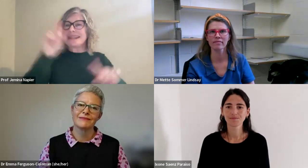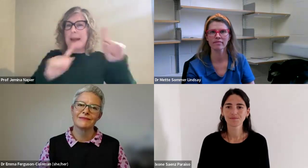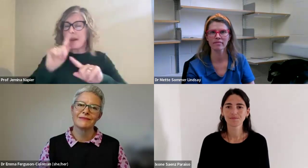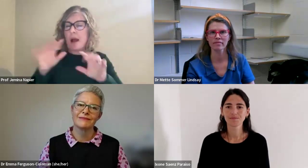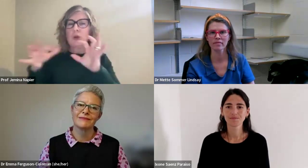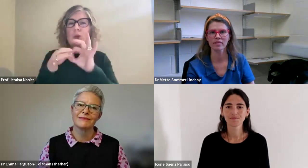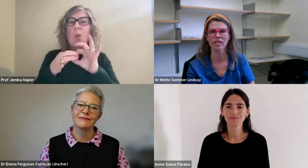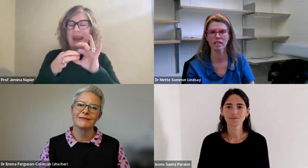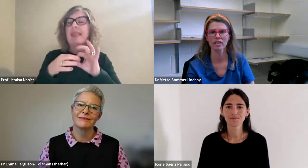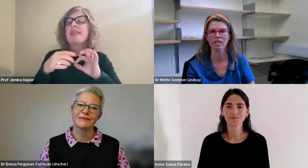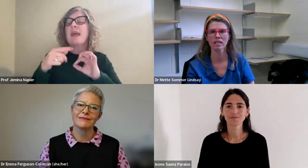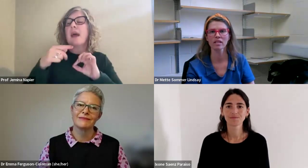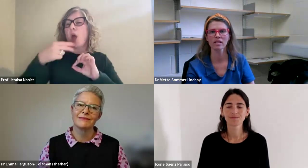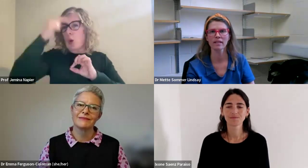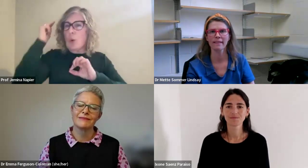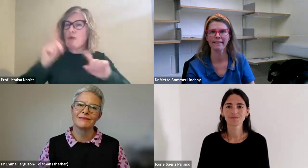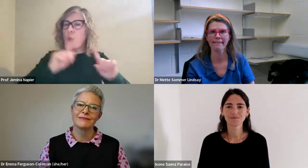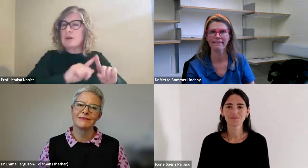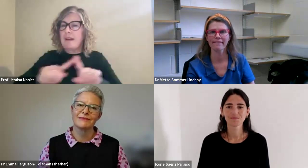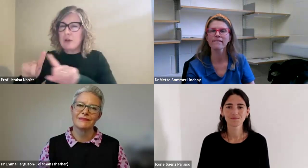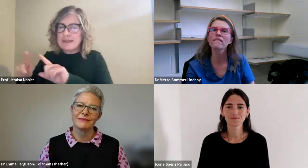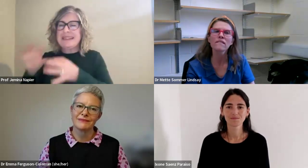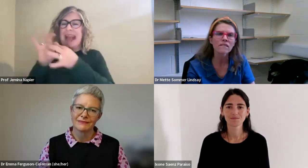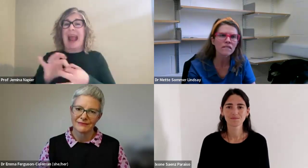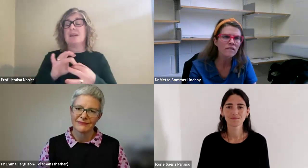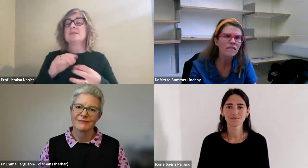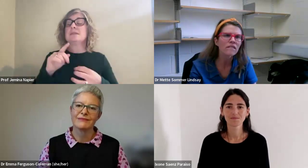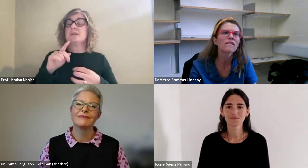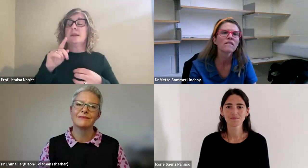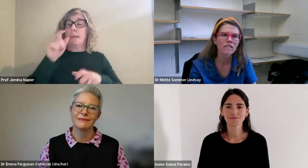notification of that and this is a slide about our next seminar which is to do with neurodiversity